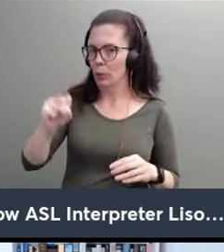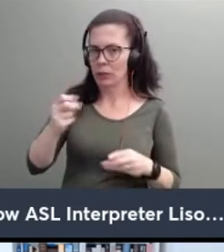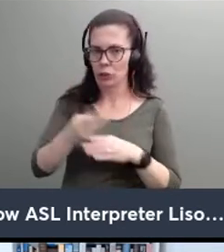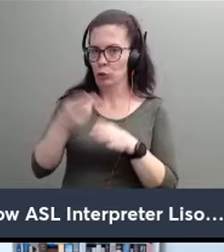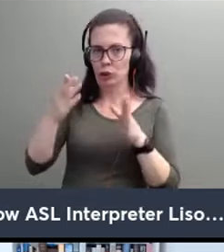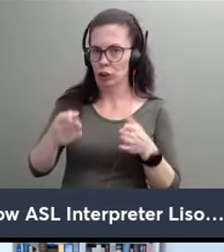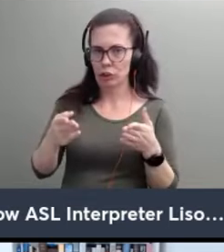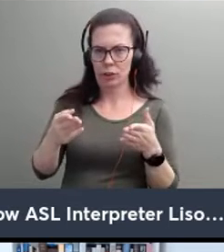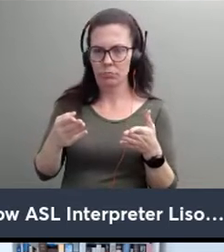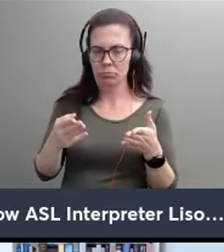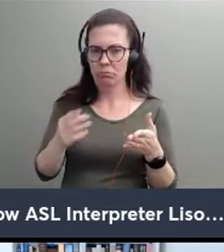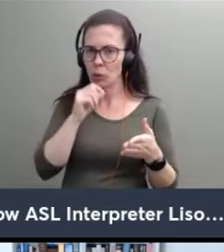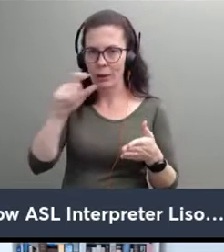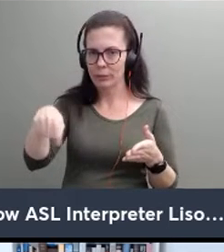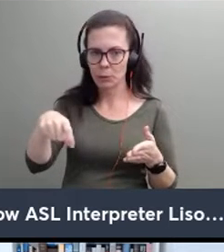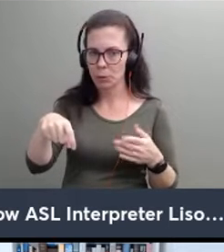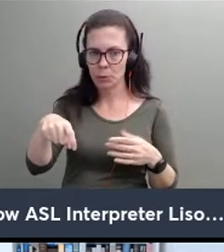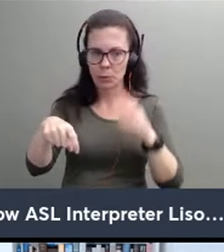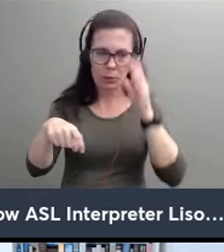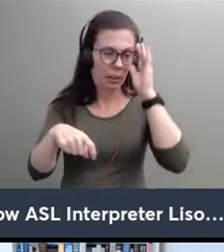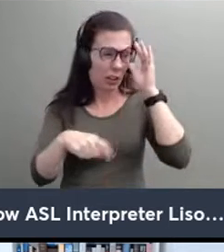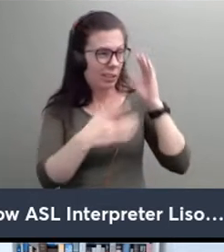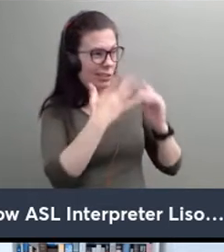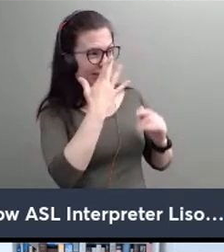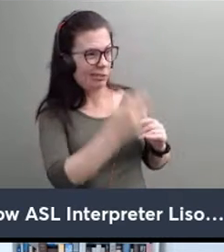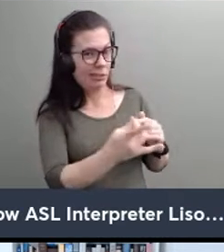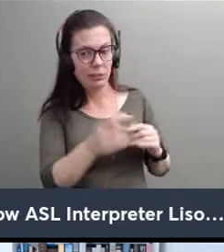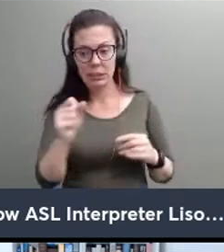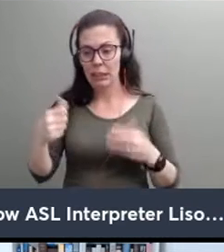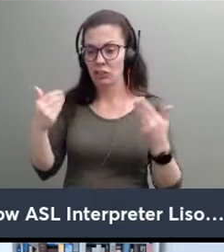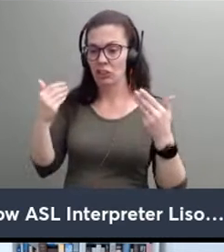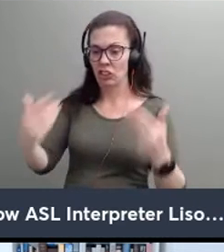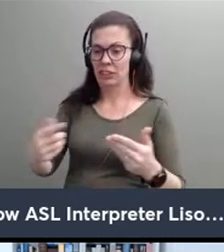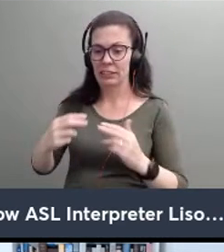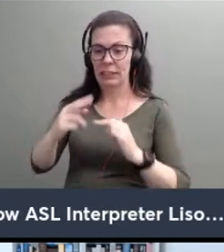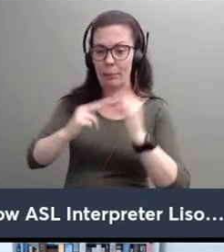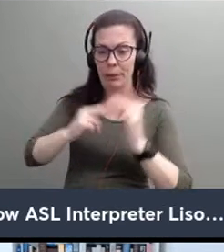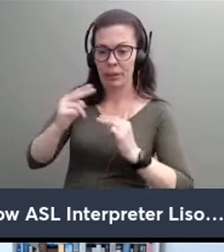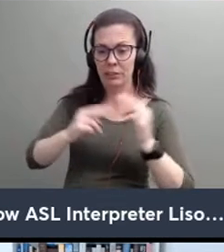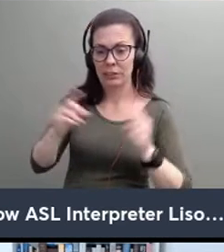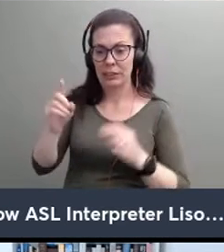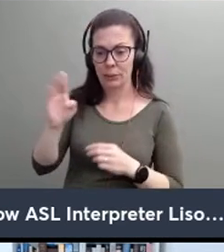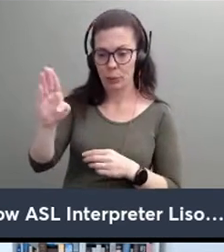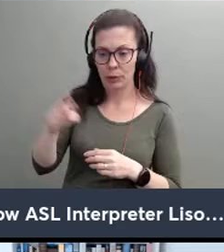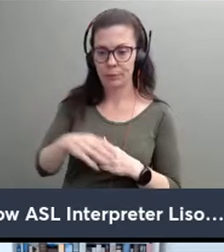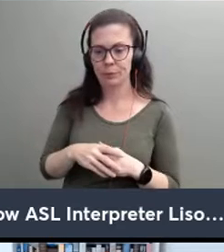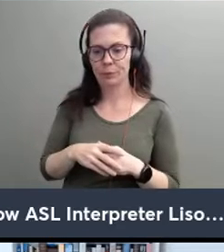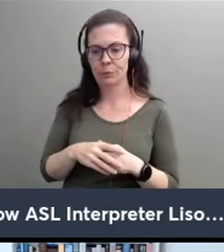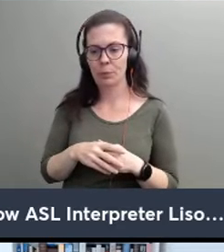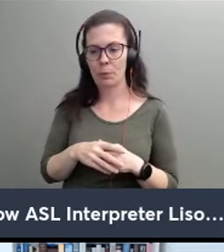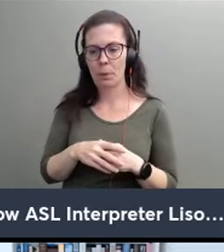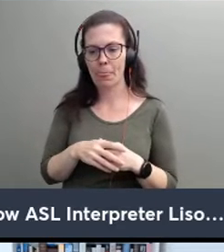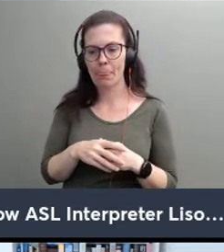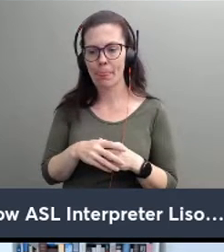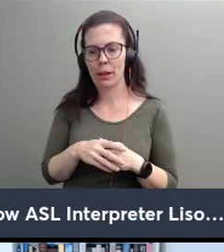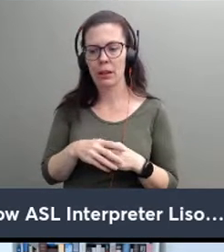Like- - Interesting. They just need to come and start building dashboards. So let's say that in your case, when you come to this,